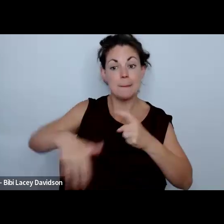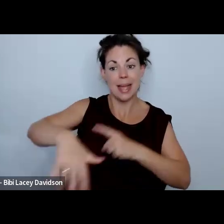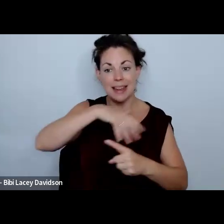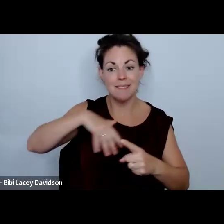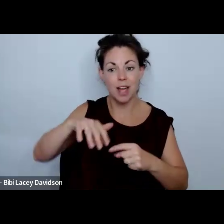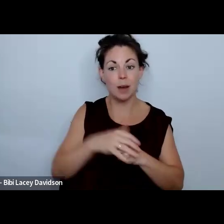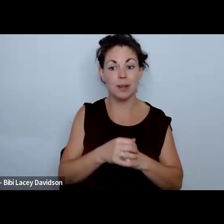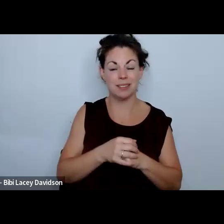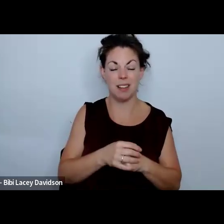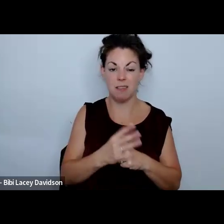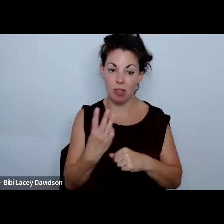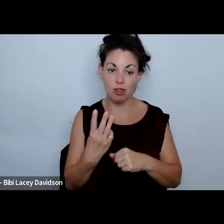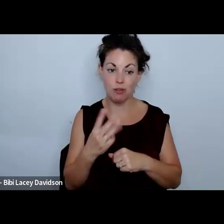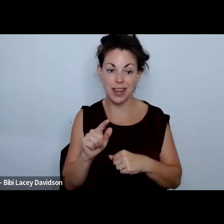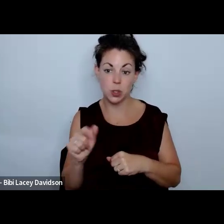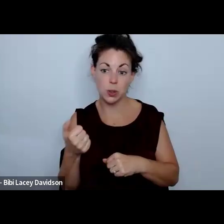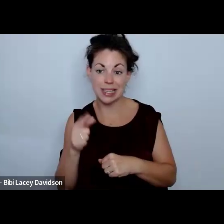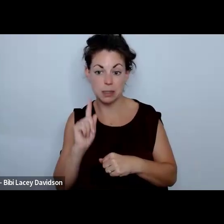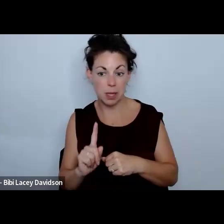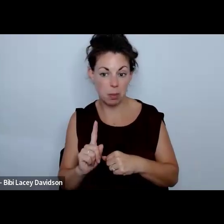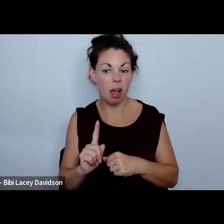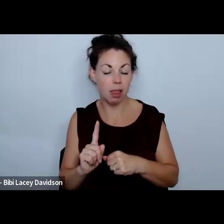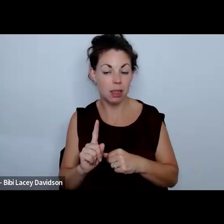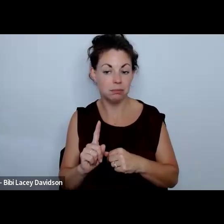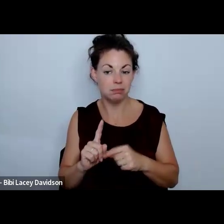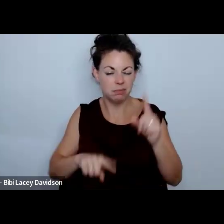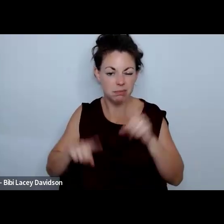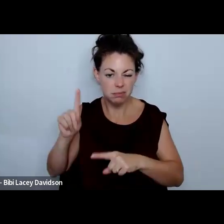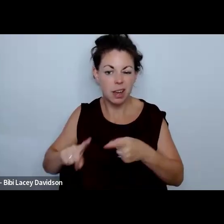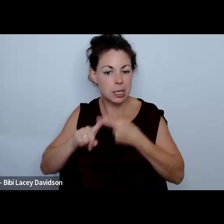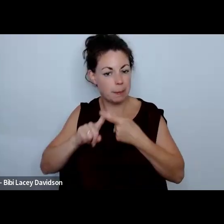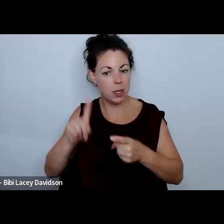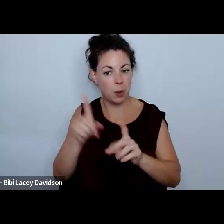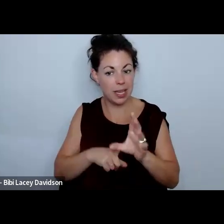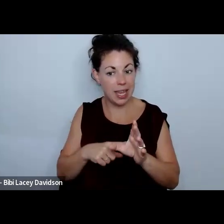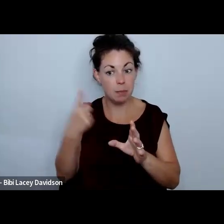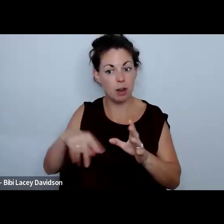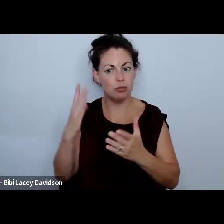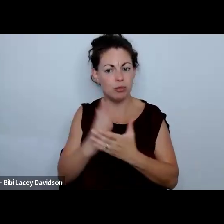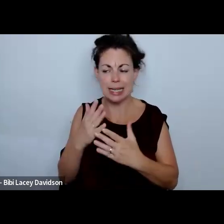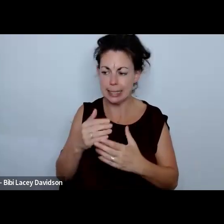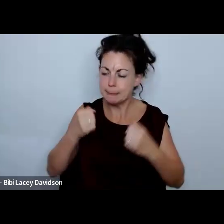hybrid learning following the lockdowns ending and a lot of disabled students losing access to their education,